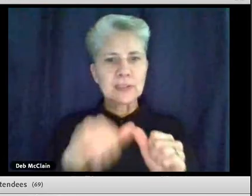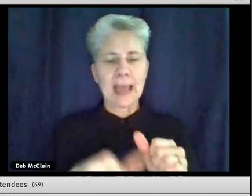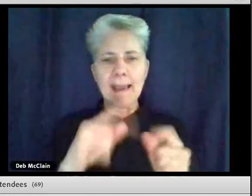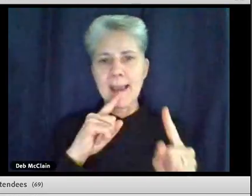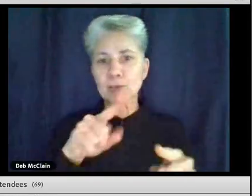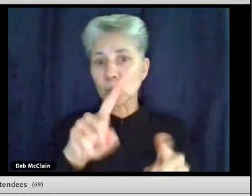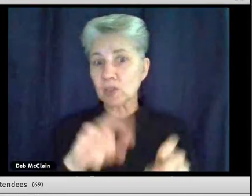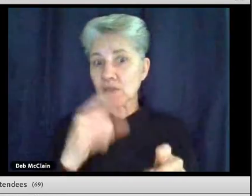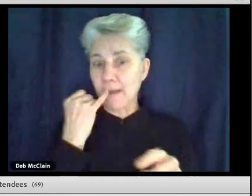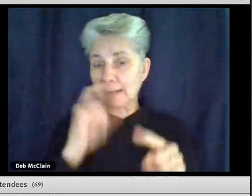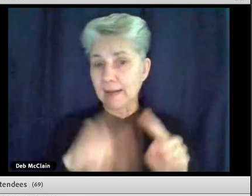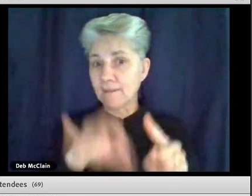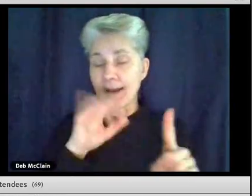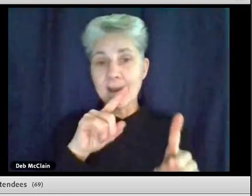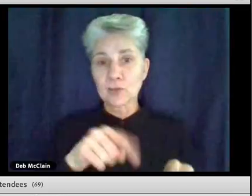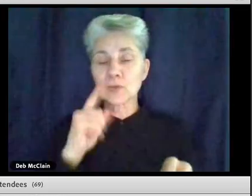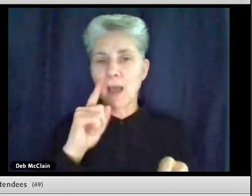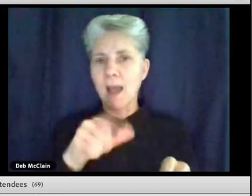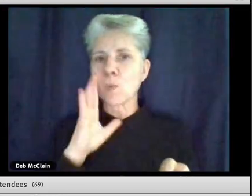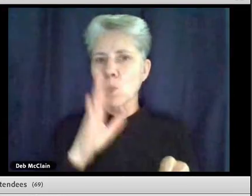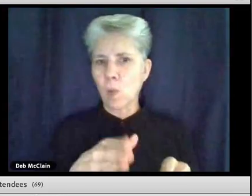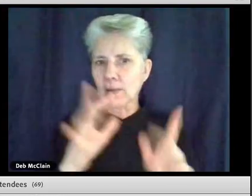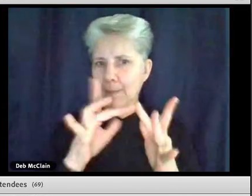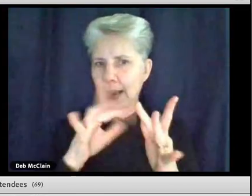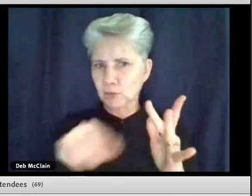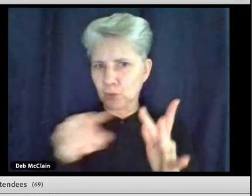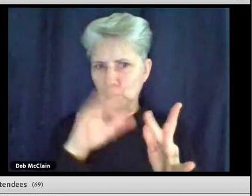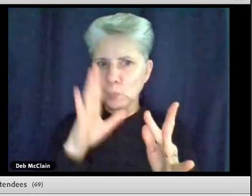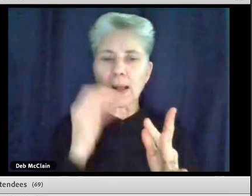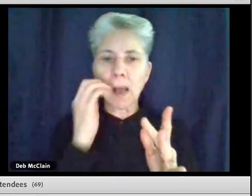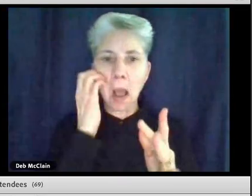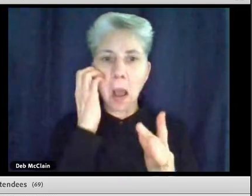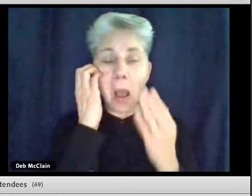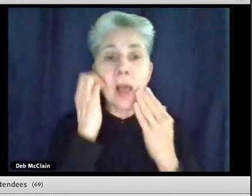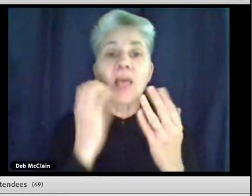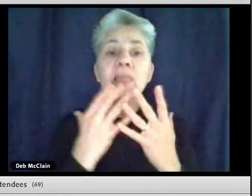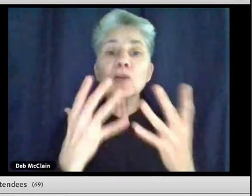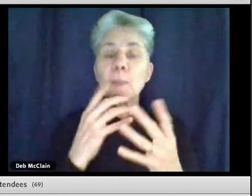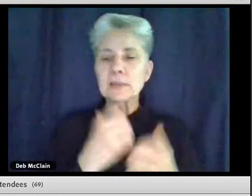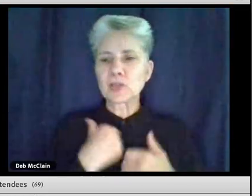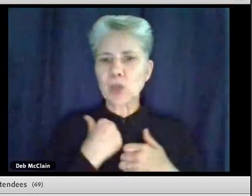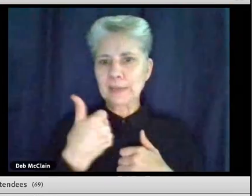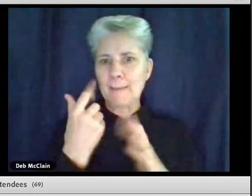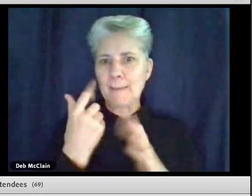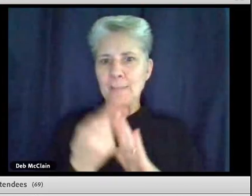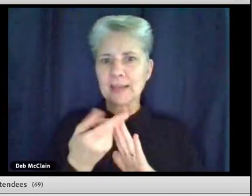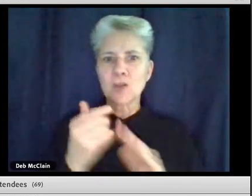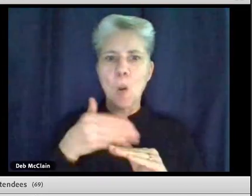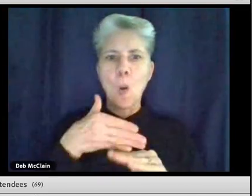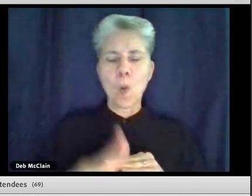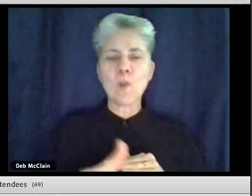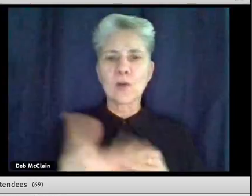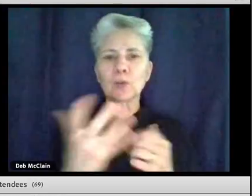This is my e-mail. I'm happy to stay and answer any questions. If I can't find the answers, I will get back to you.